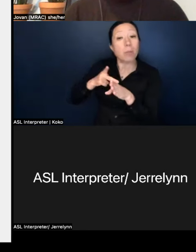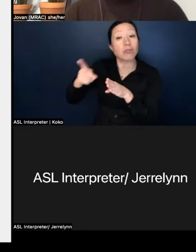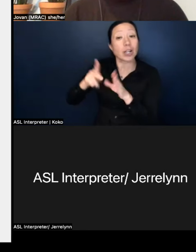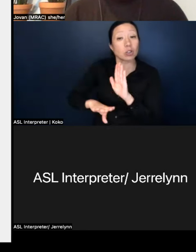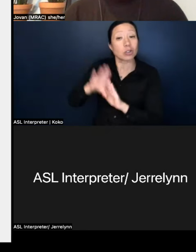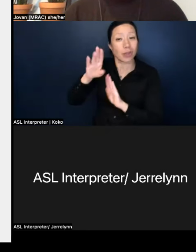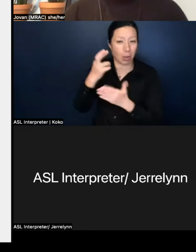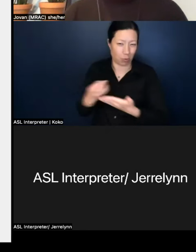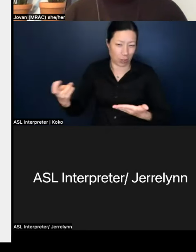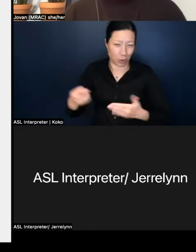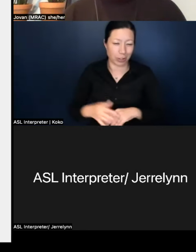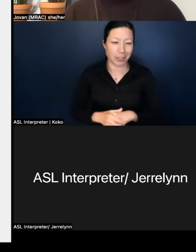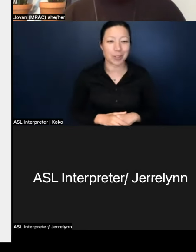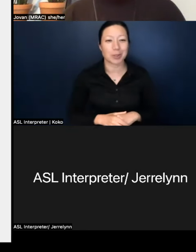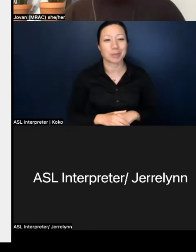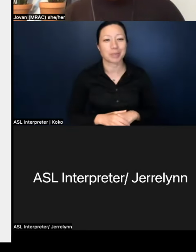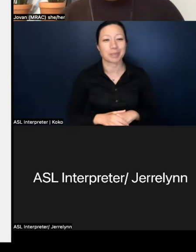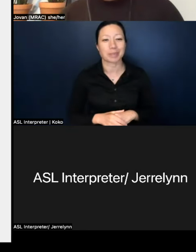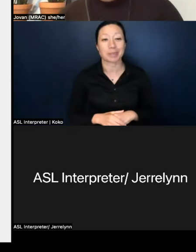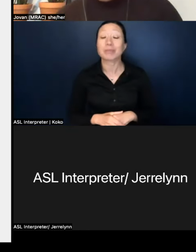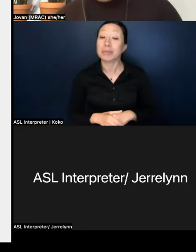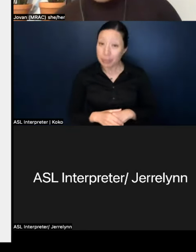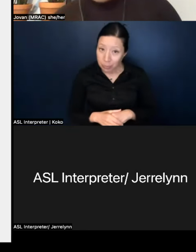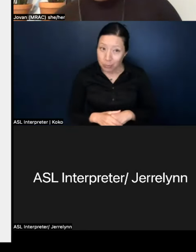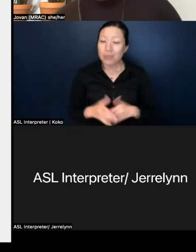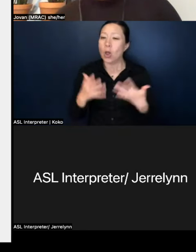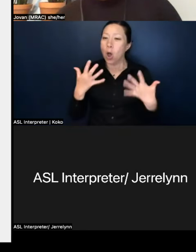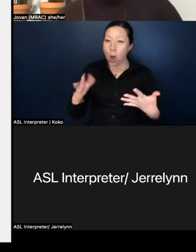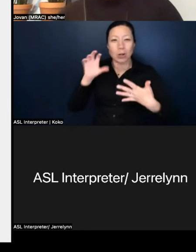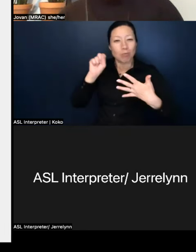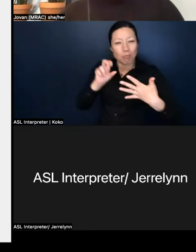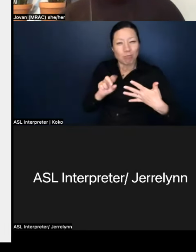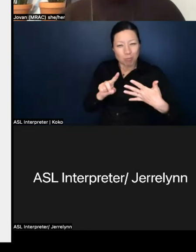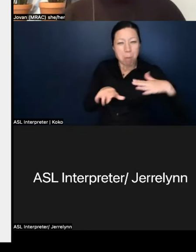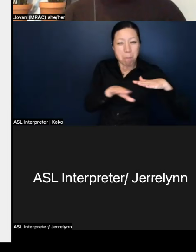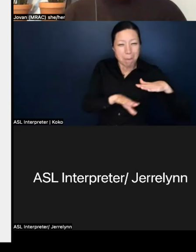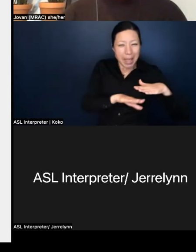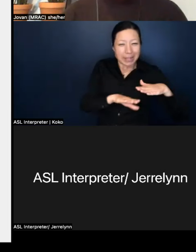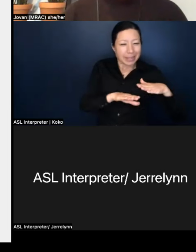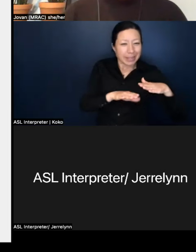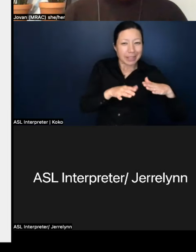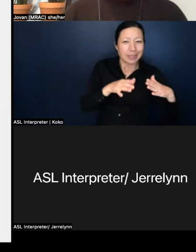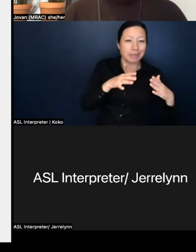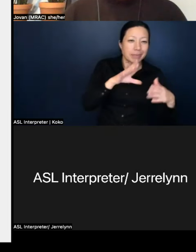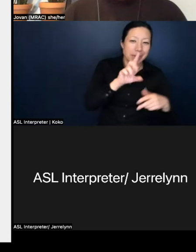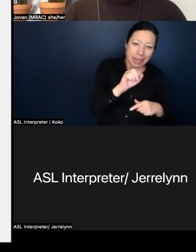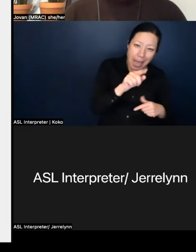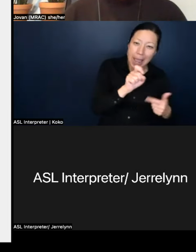Okay, so now that the basics have been covered, let's turn our attention to the agenda for today's session.